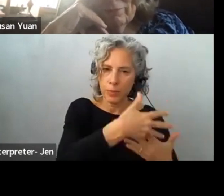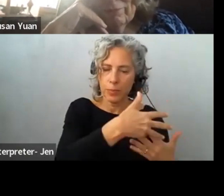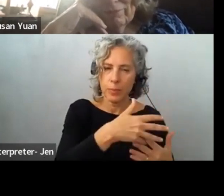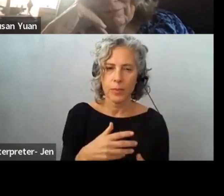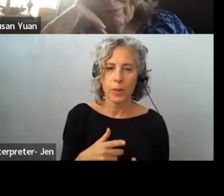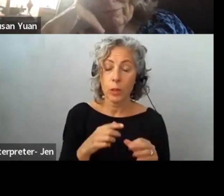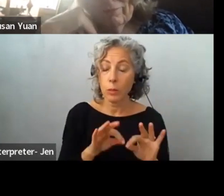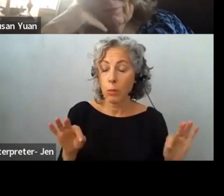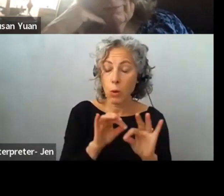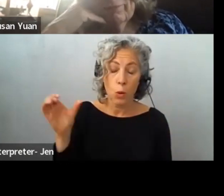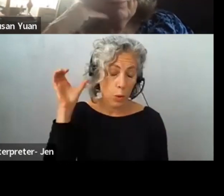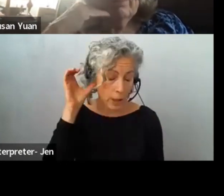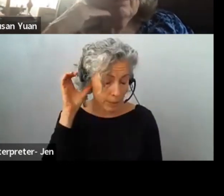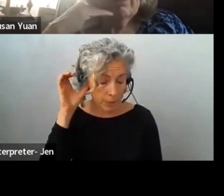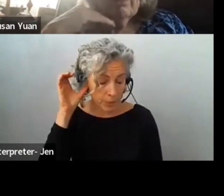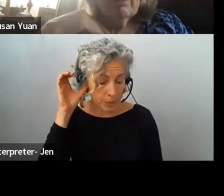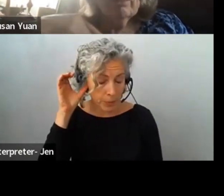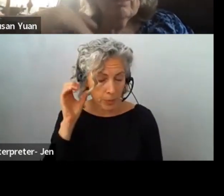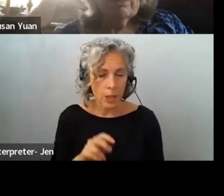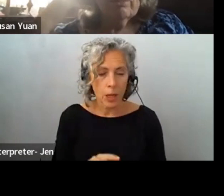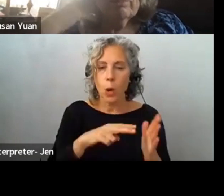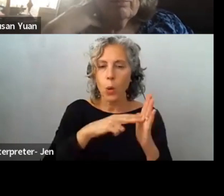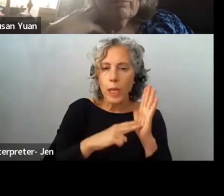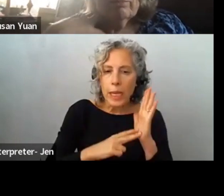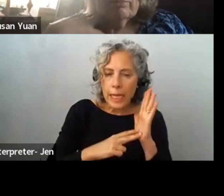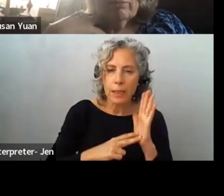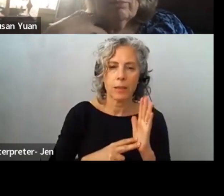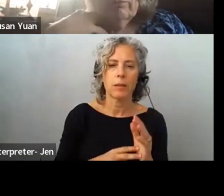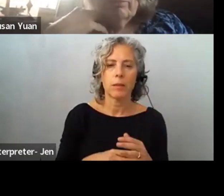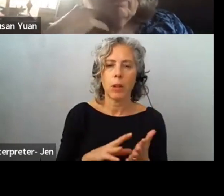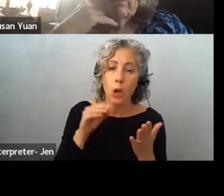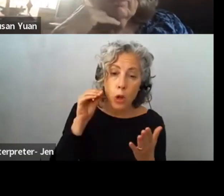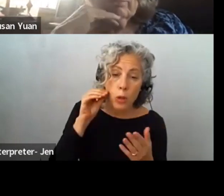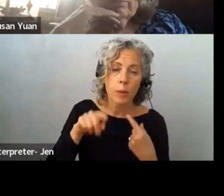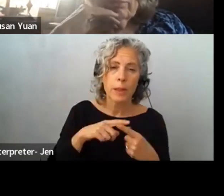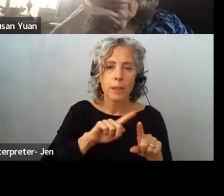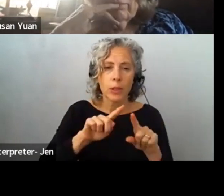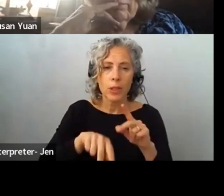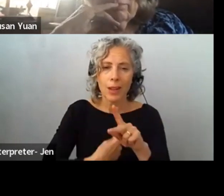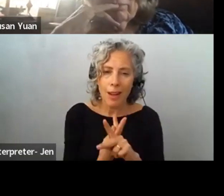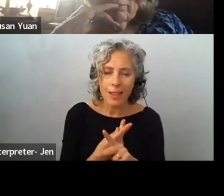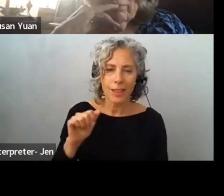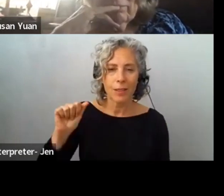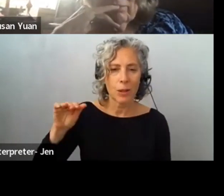read up, read about different kinds of abuse. And, and not just the not just the classic